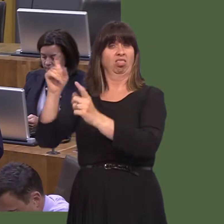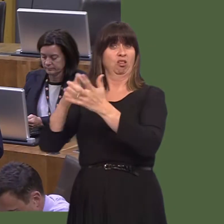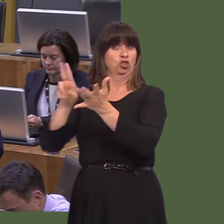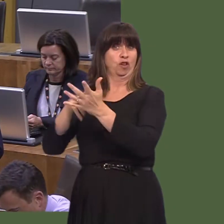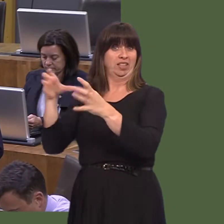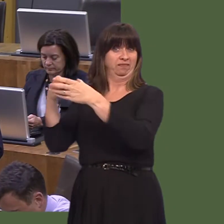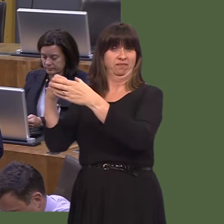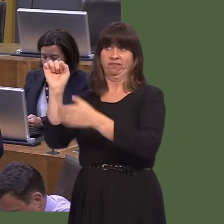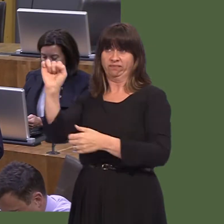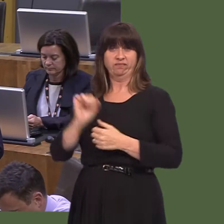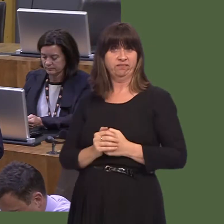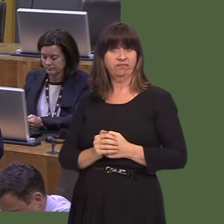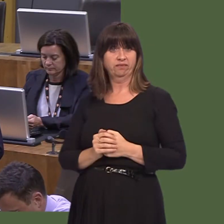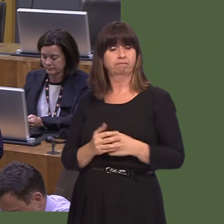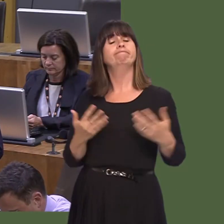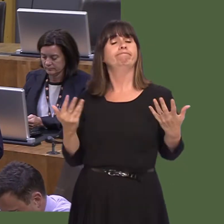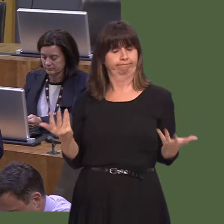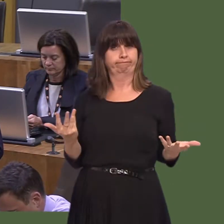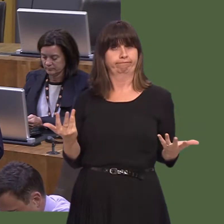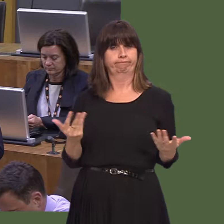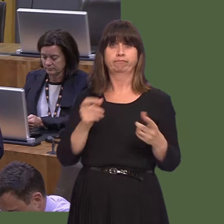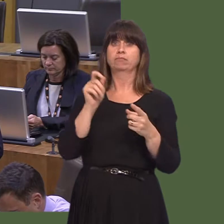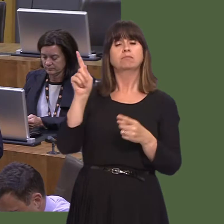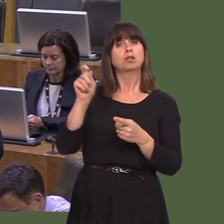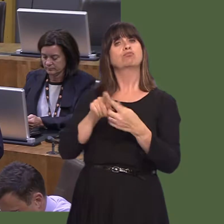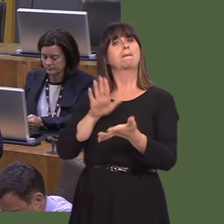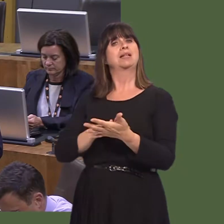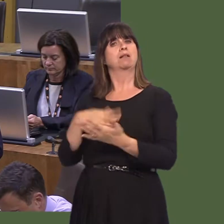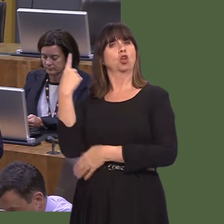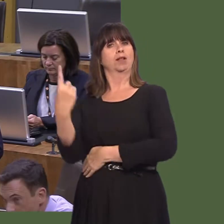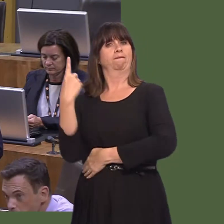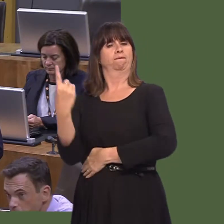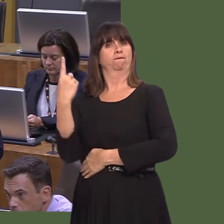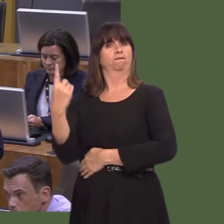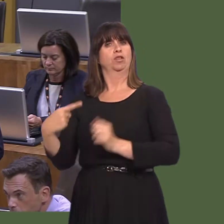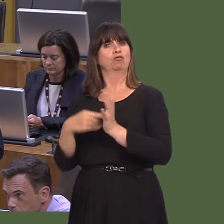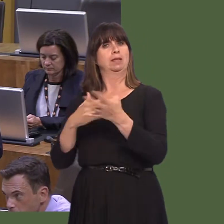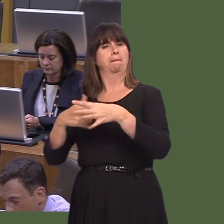Now, in terms of what the Prime Minister is trying to do, she's trying, I hope, to steer